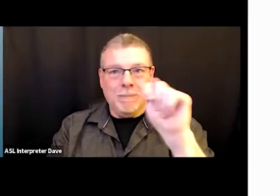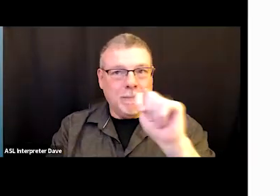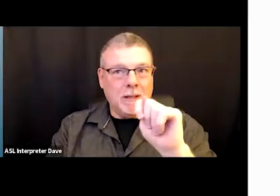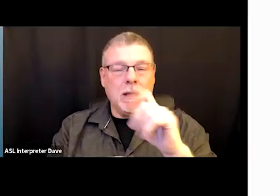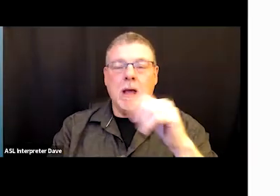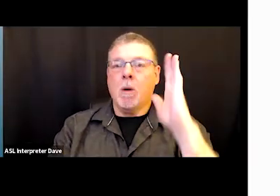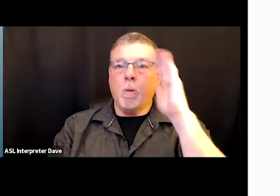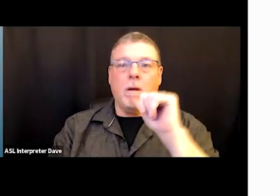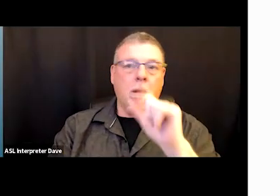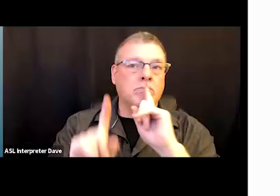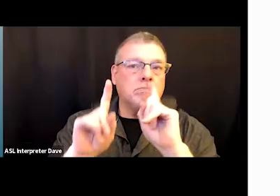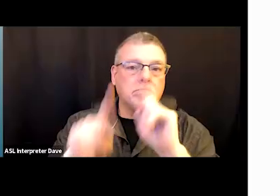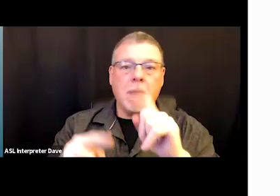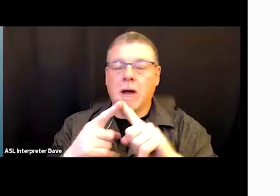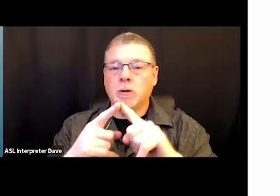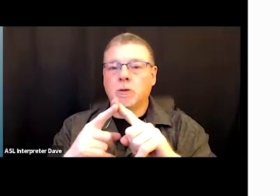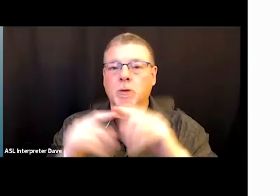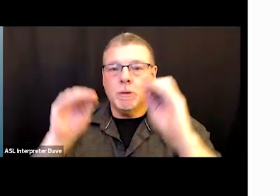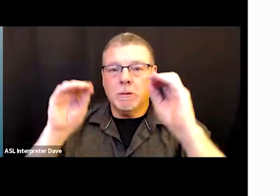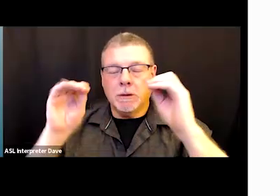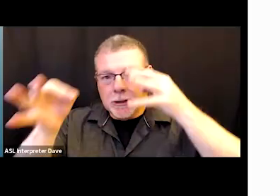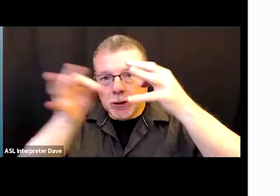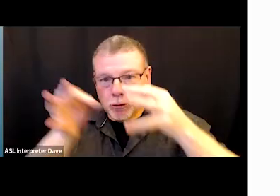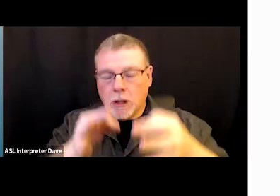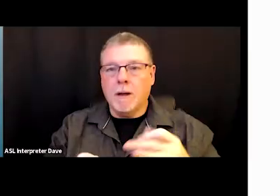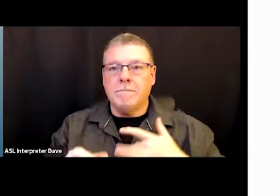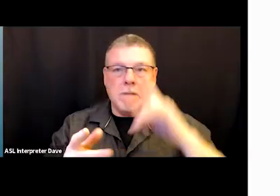or they may even seem disassociated or checked out, quote unquote.